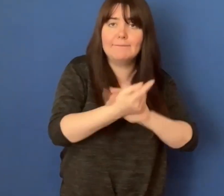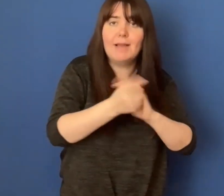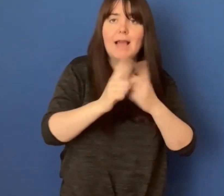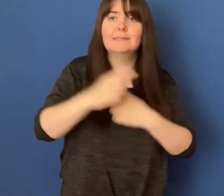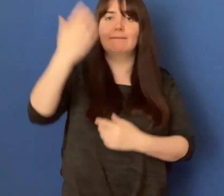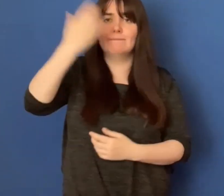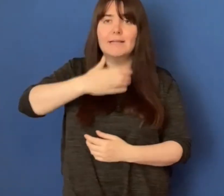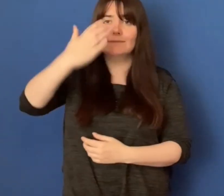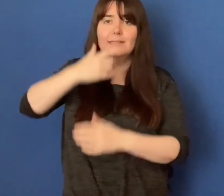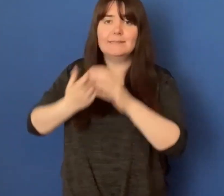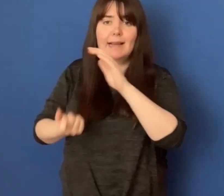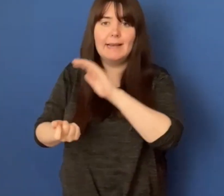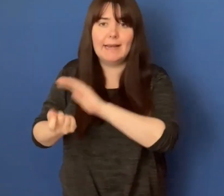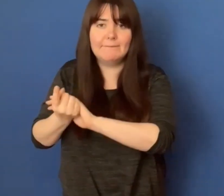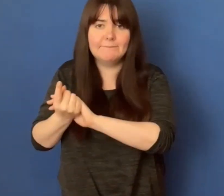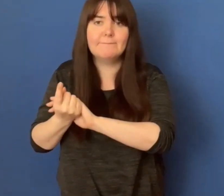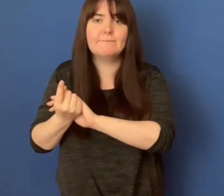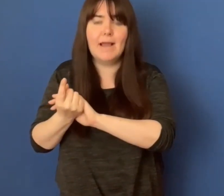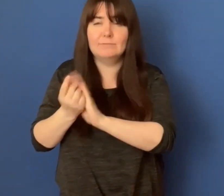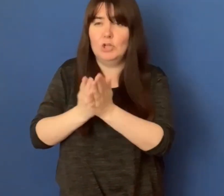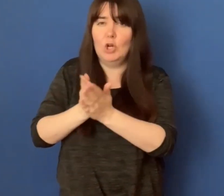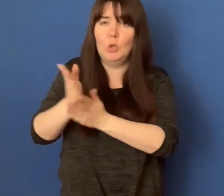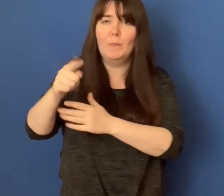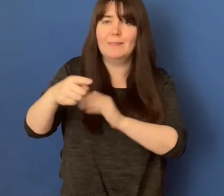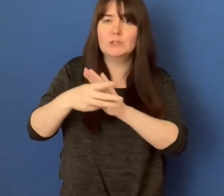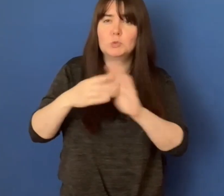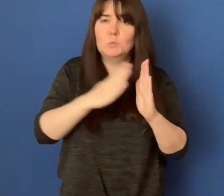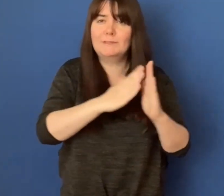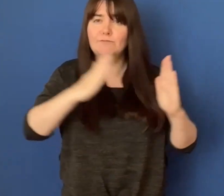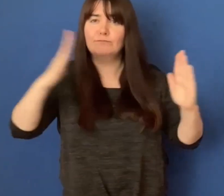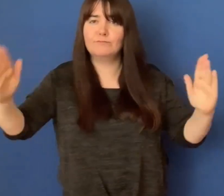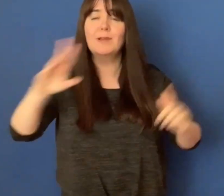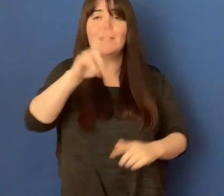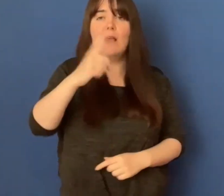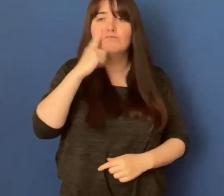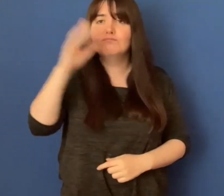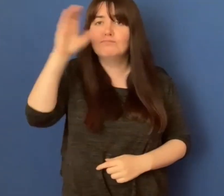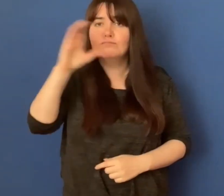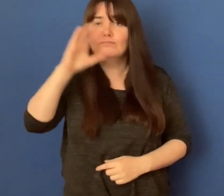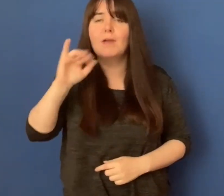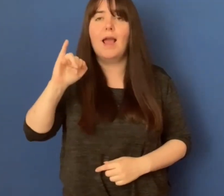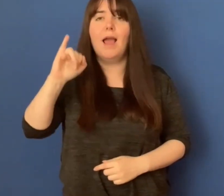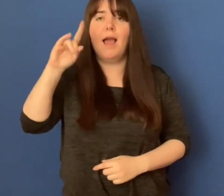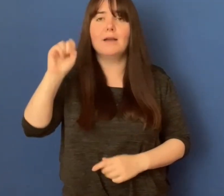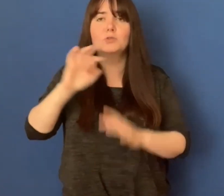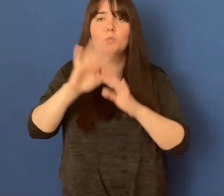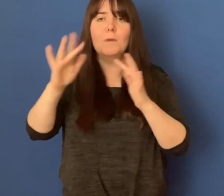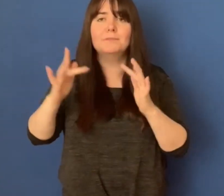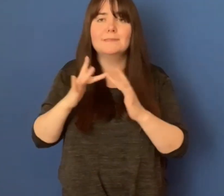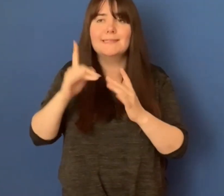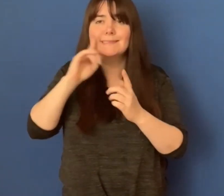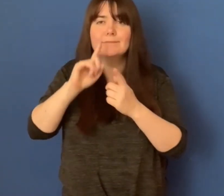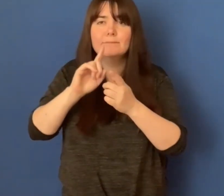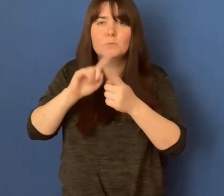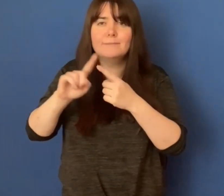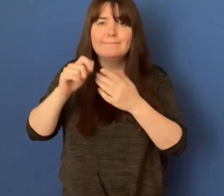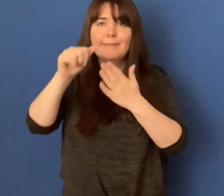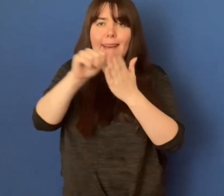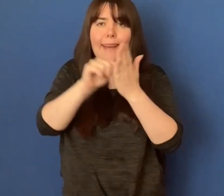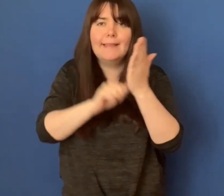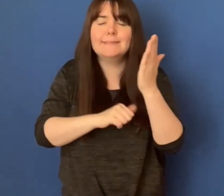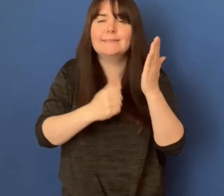both online and face to face events throughout the week. You can visit the Irish Deaf Society’s website